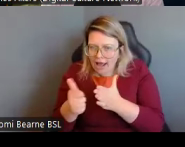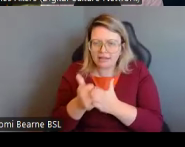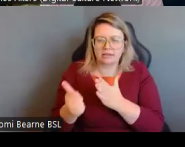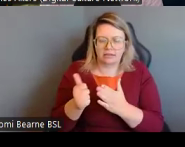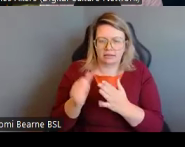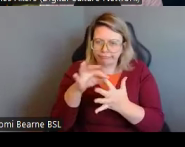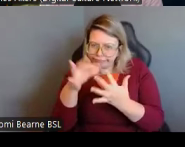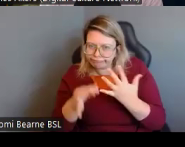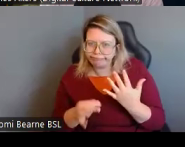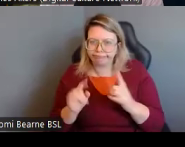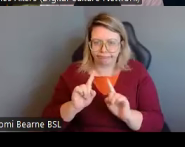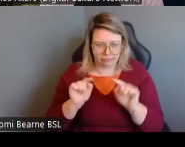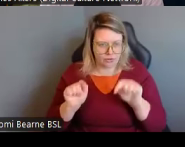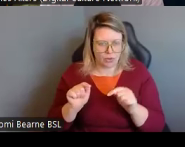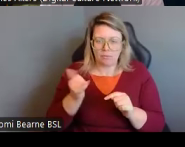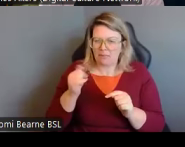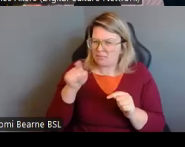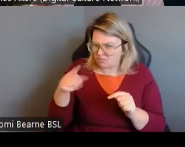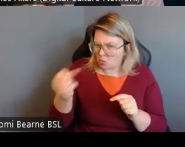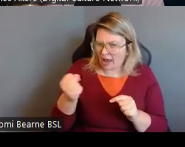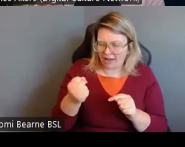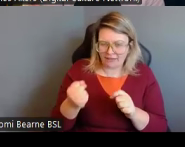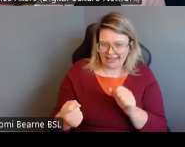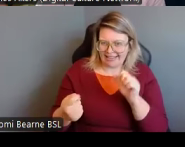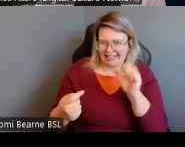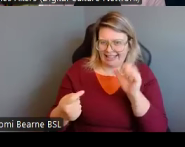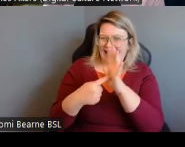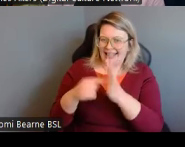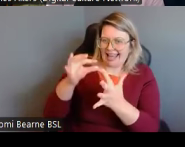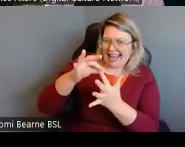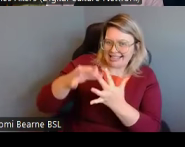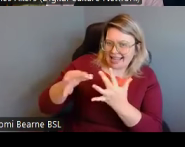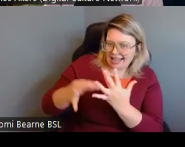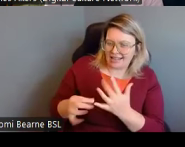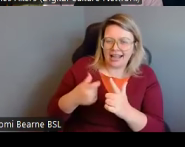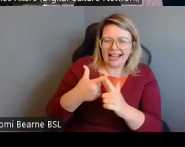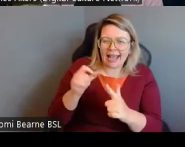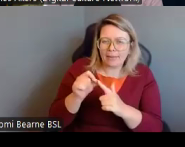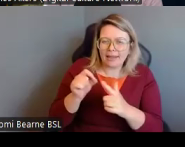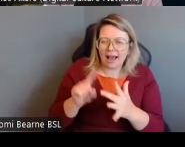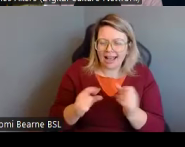You might have key indicators. Key performance indicators, so KPIs, as they're shortened to